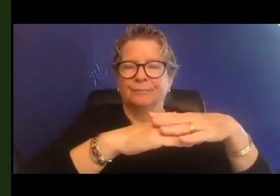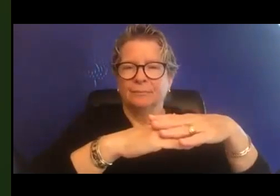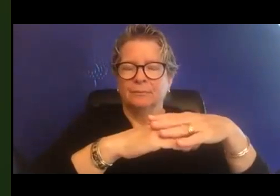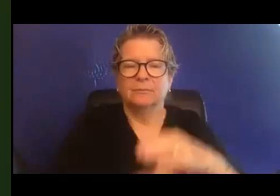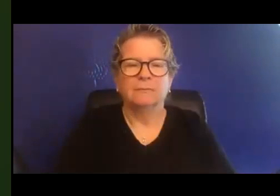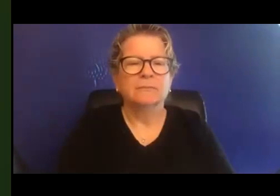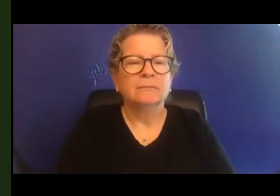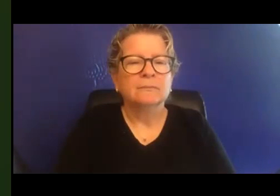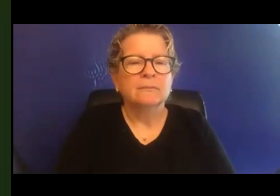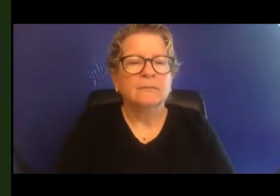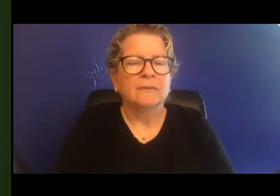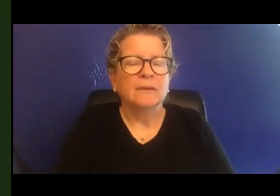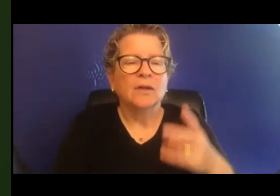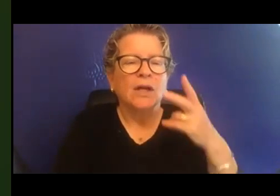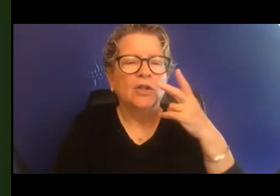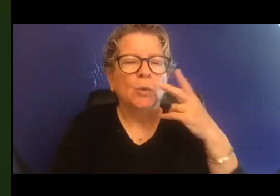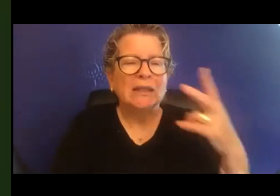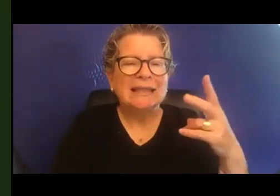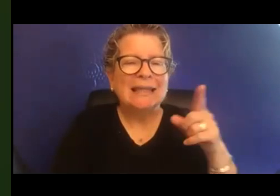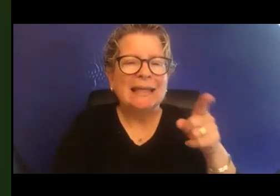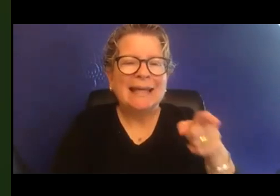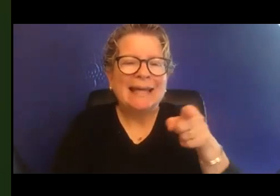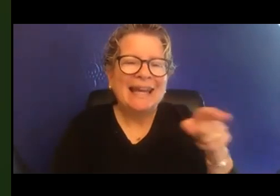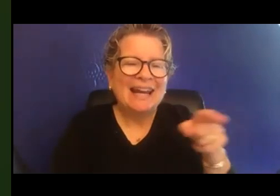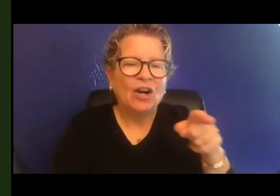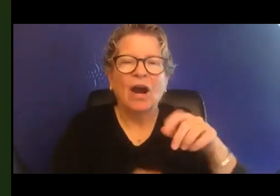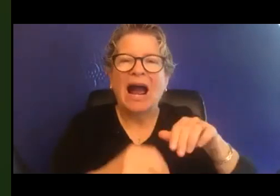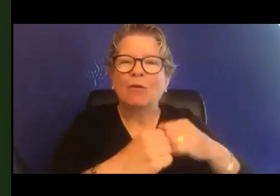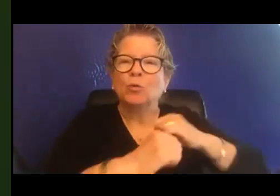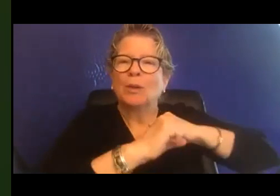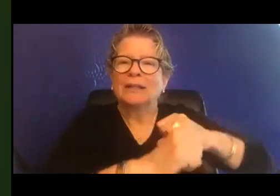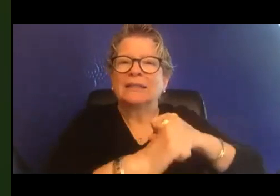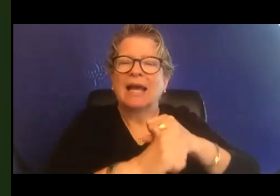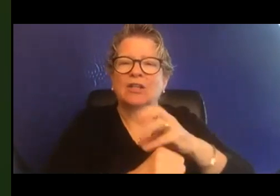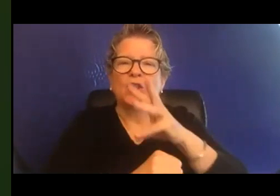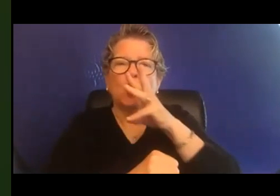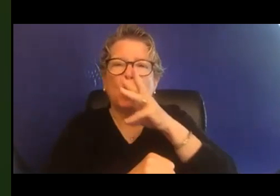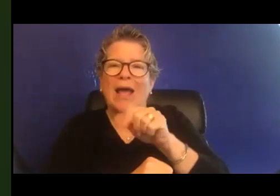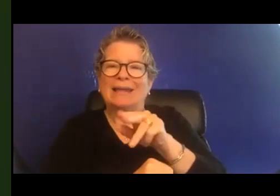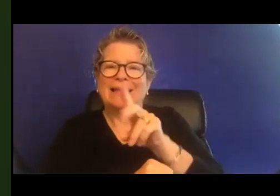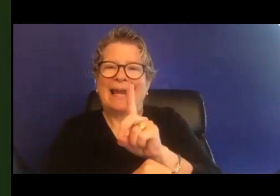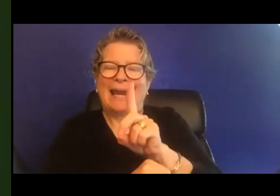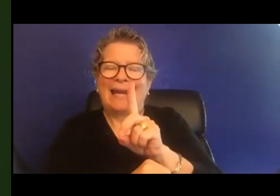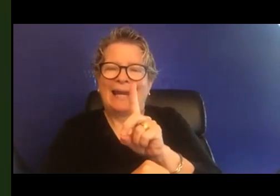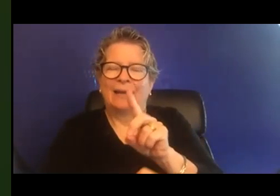In this particular case, you can see some of the protective measures used to protect this wetland area, these steel sheets.